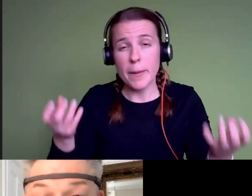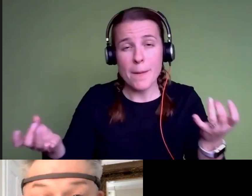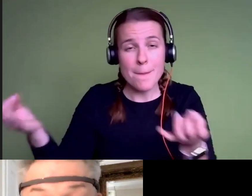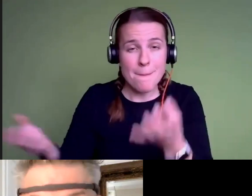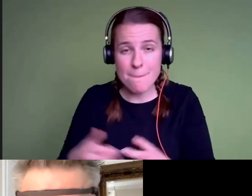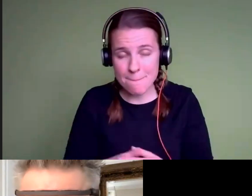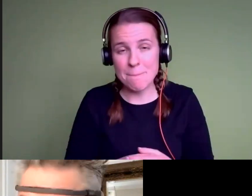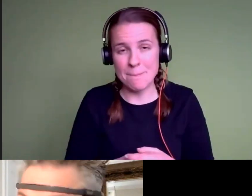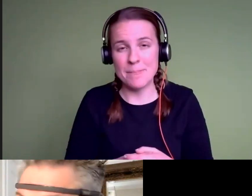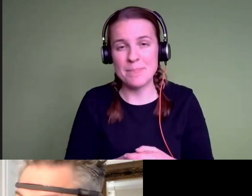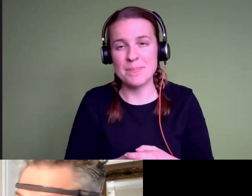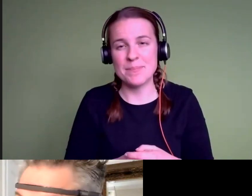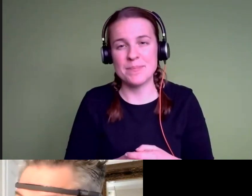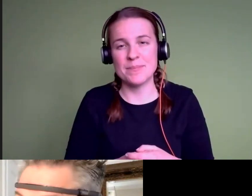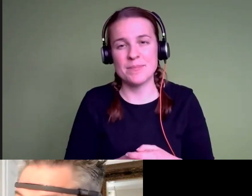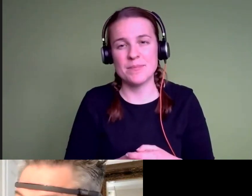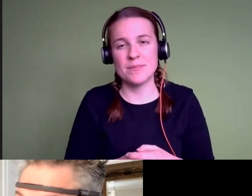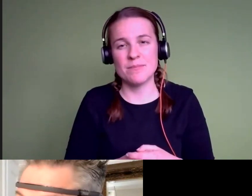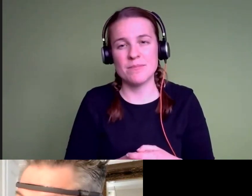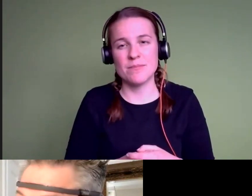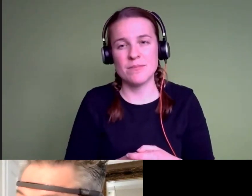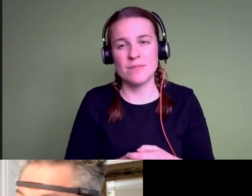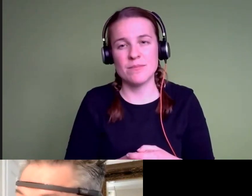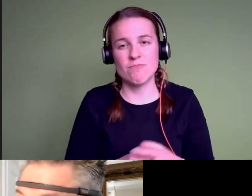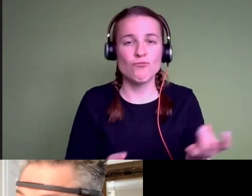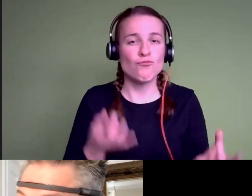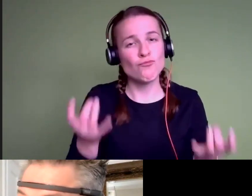plants are very easy to work with. This is an easy plant